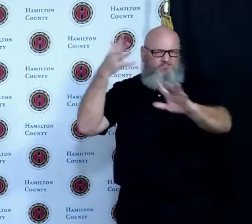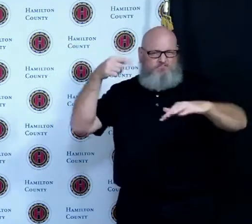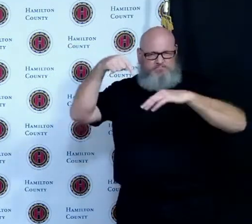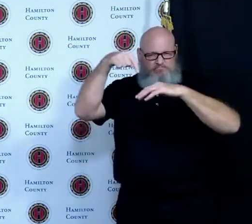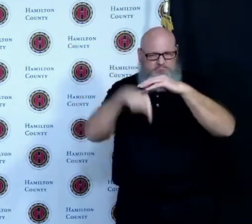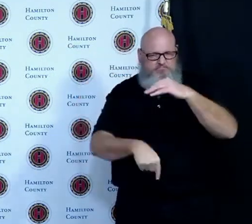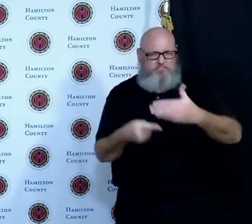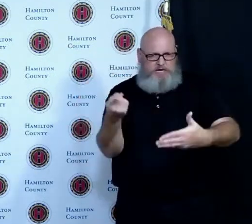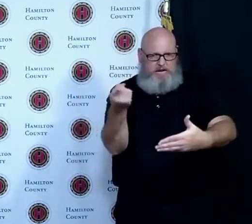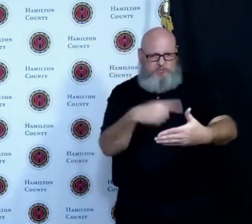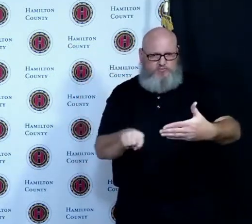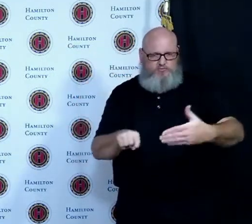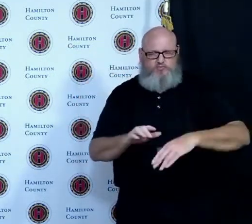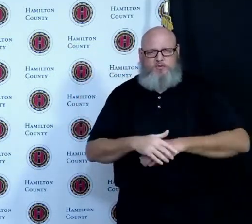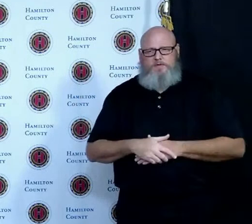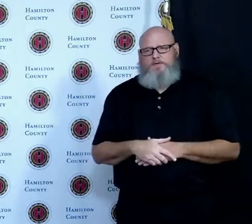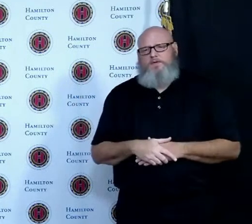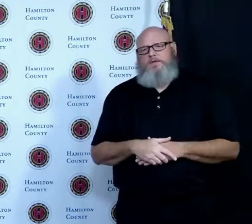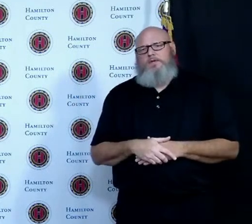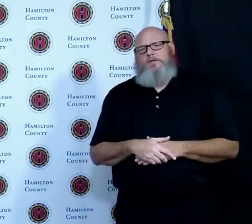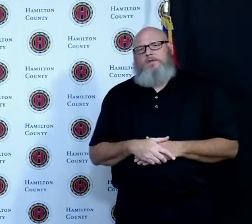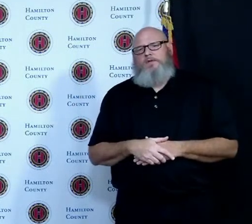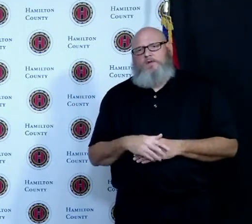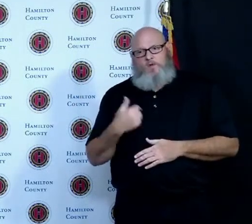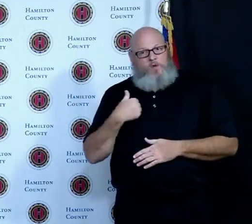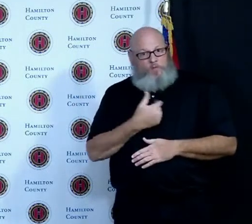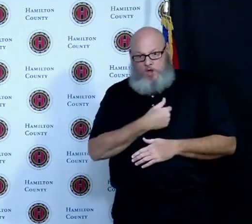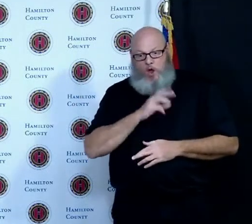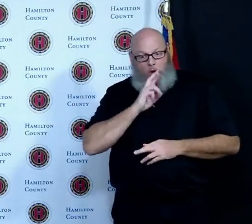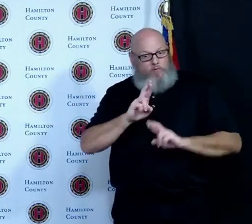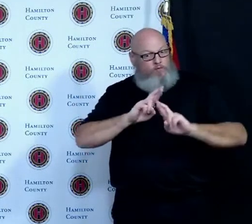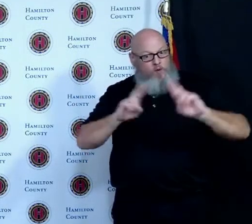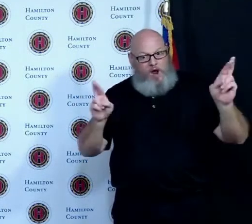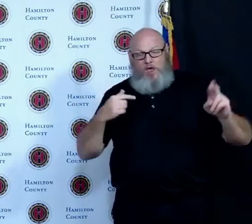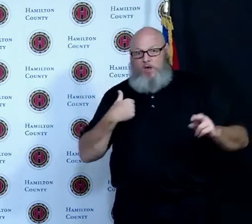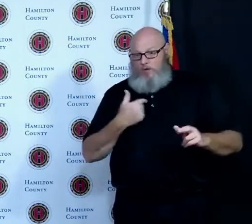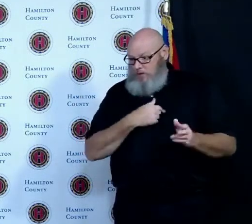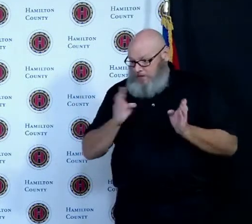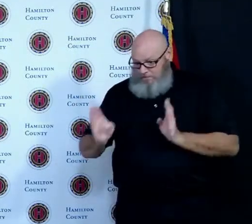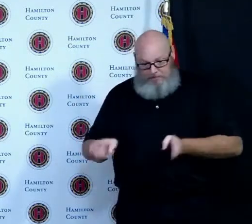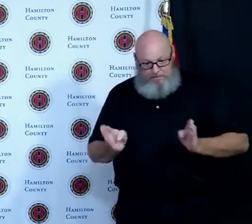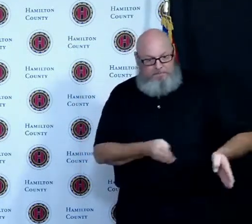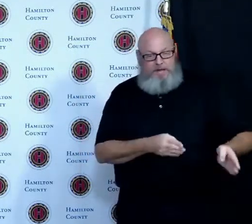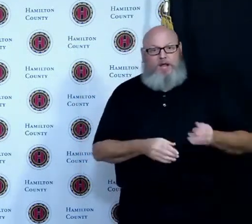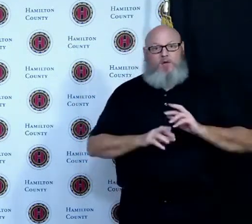to get more vaccine we stand at the ready to administer the vaccine both in the hospital